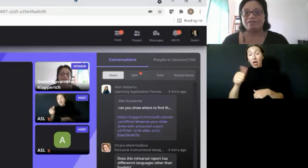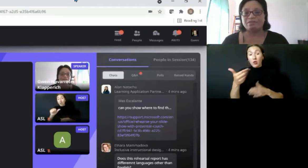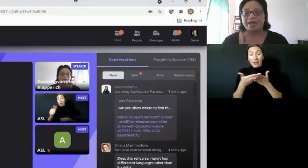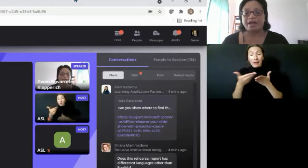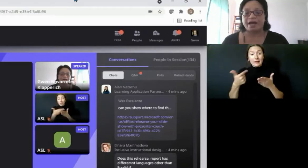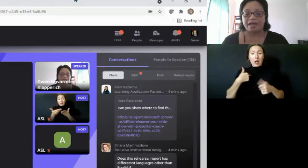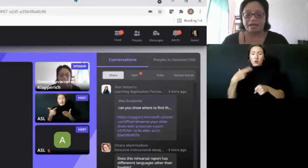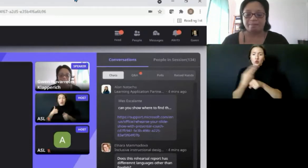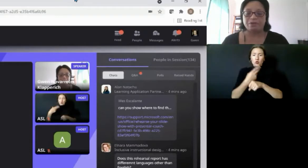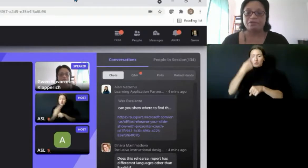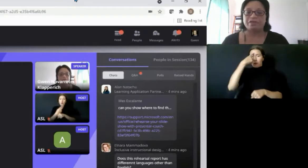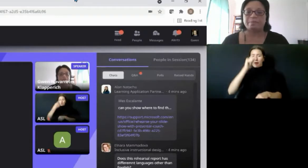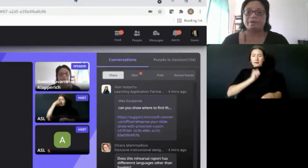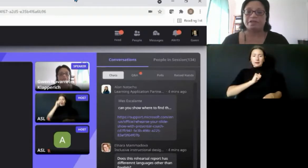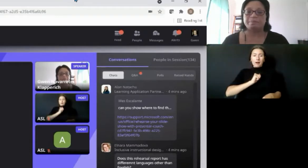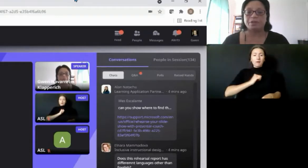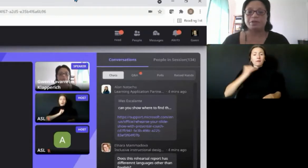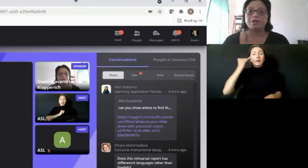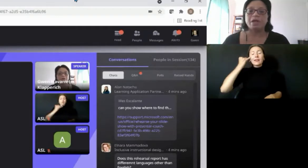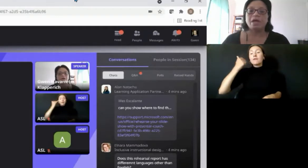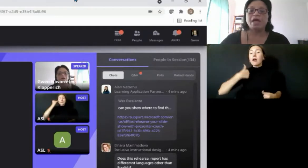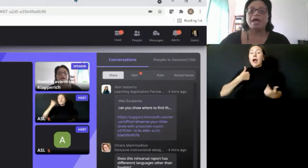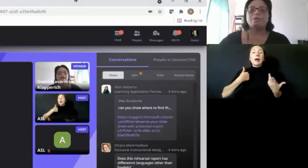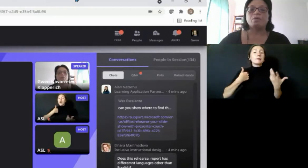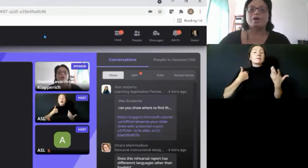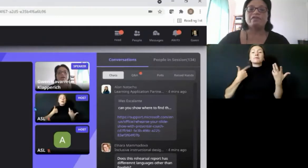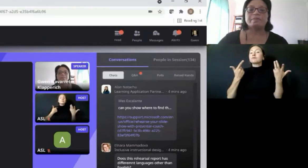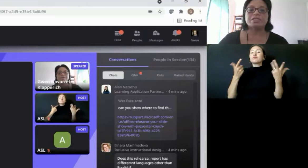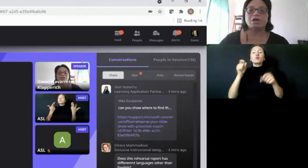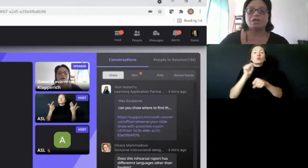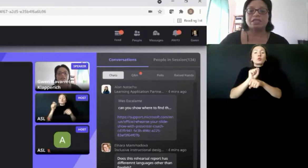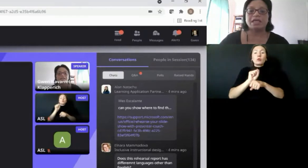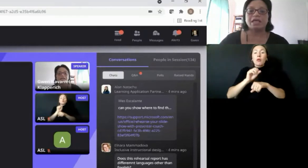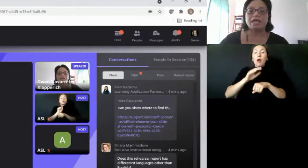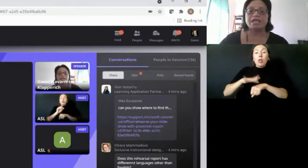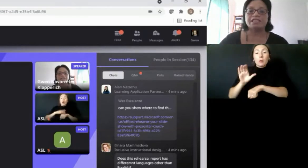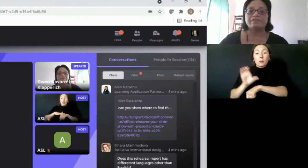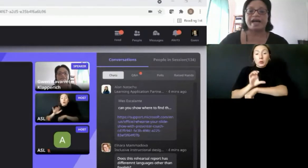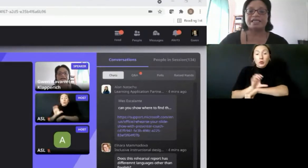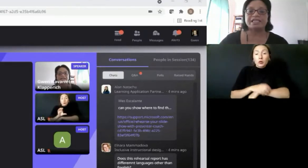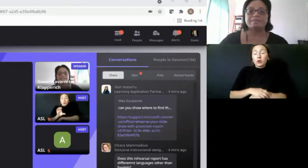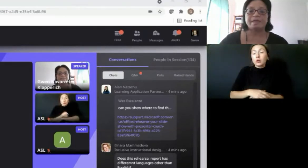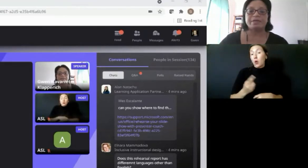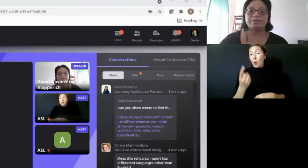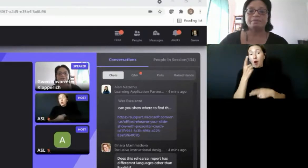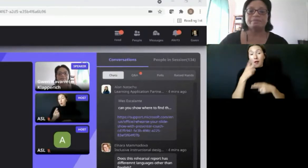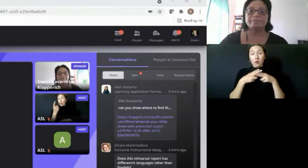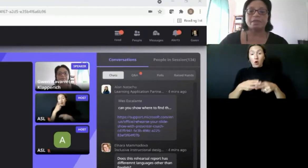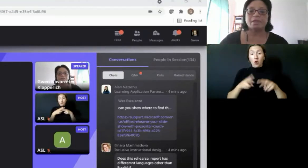computer and one of them is called the ease of access menu which i will bring up really quickly